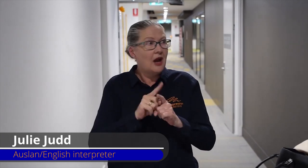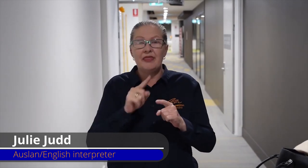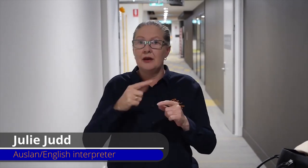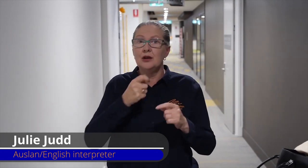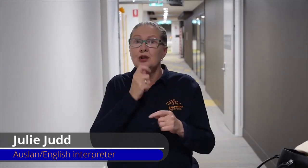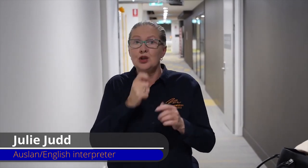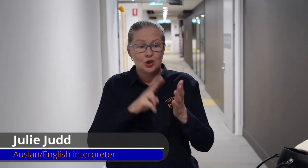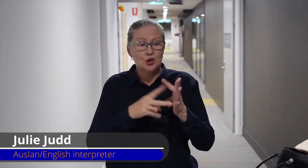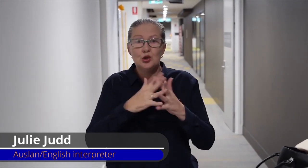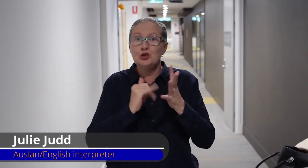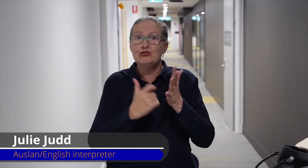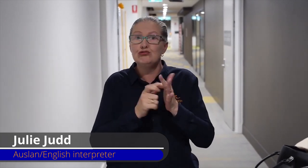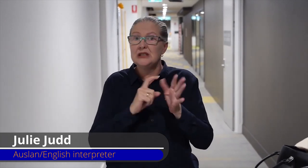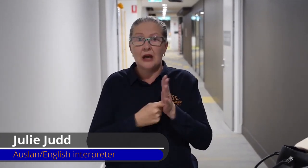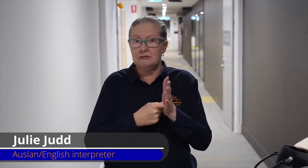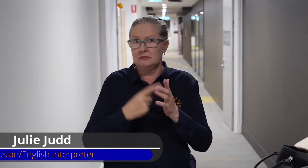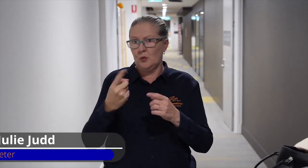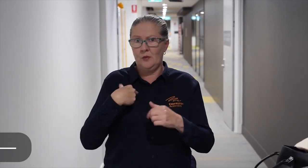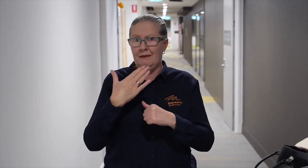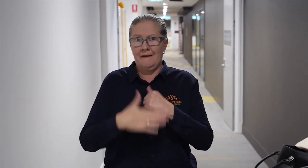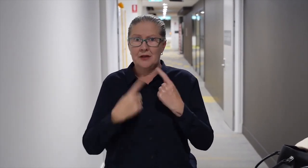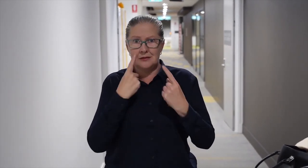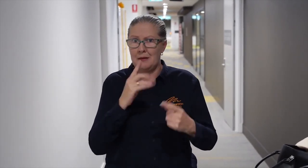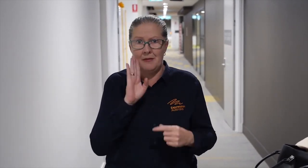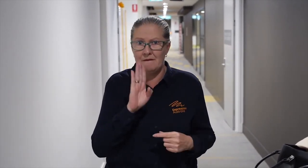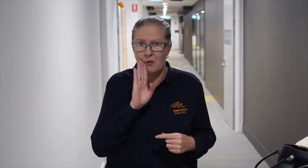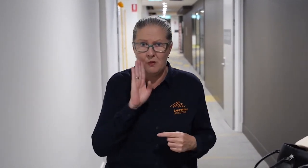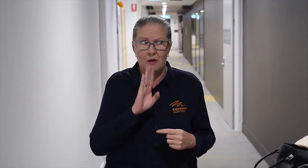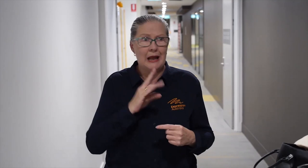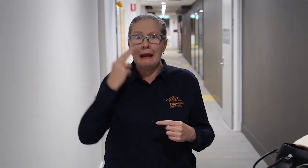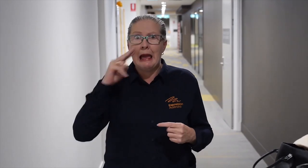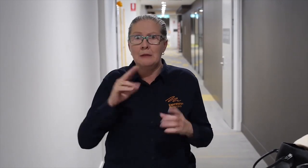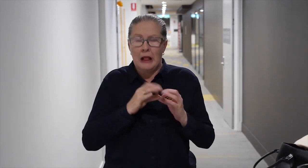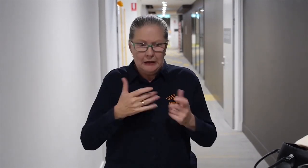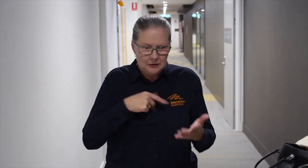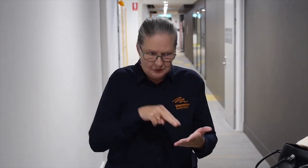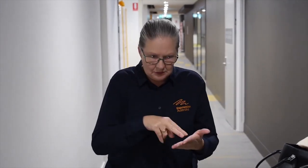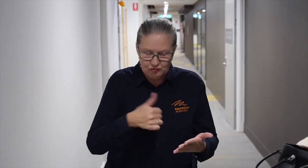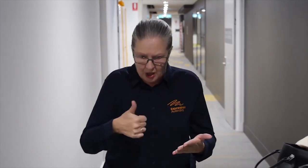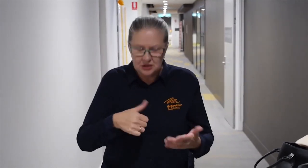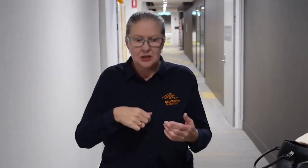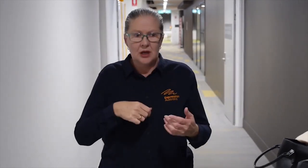Firstly, a news reader who we had never seen before, was presenting. I practiced spelling her name.